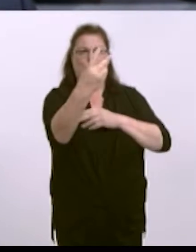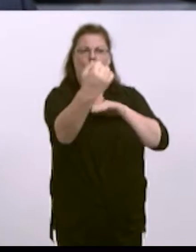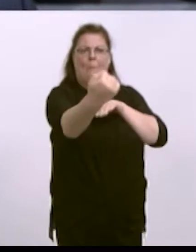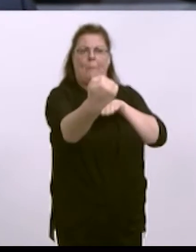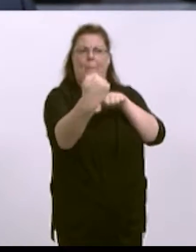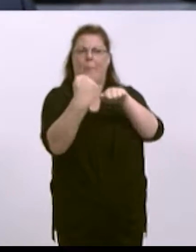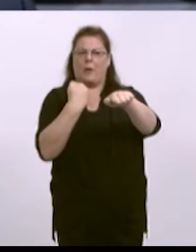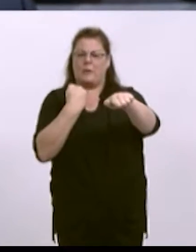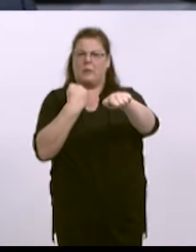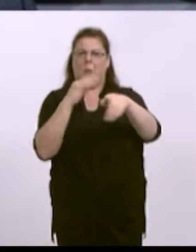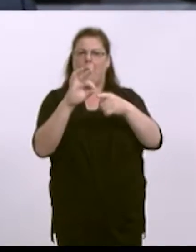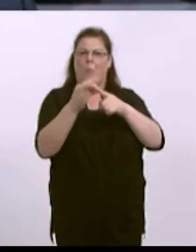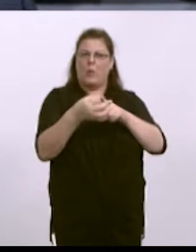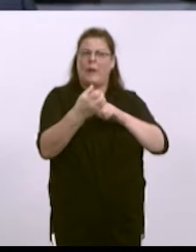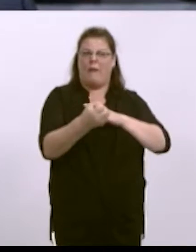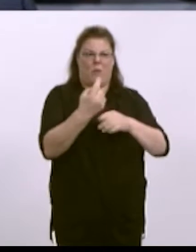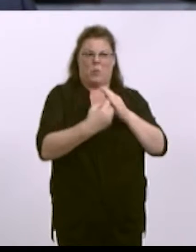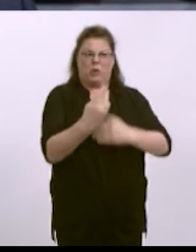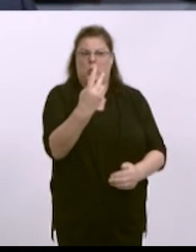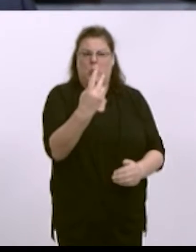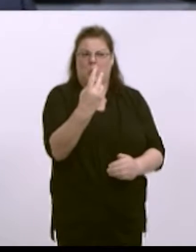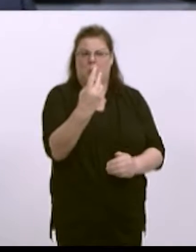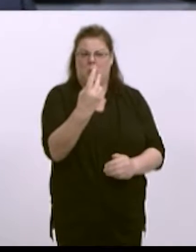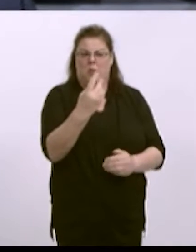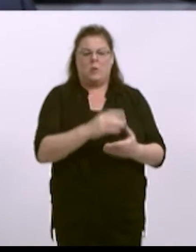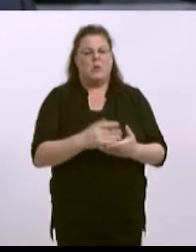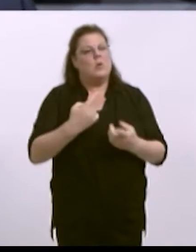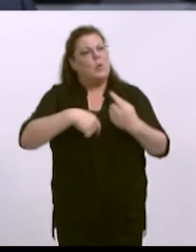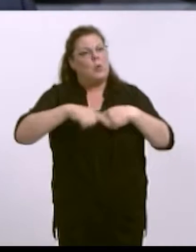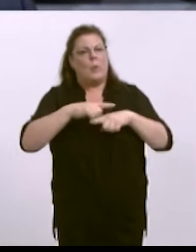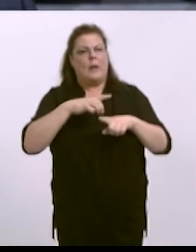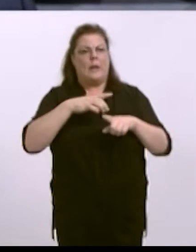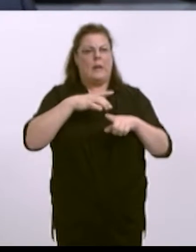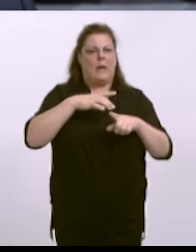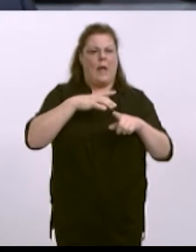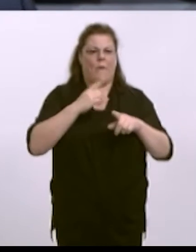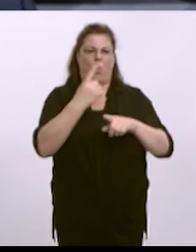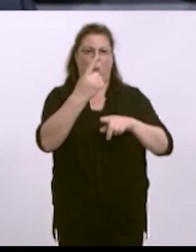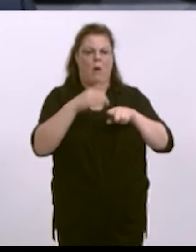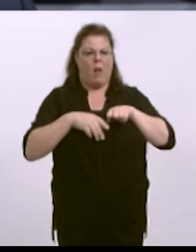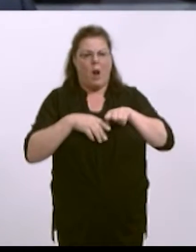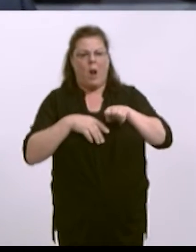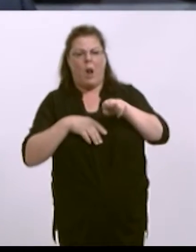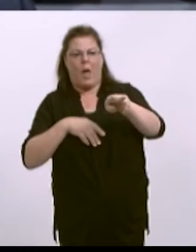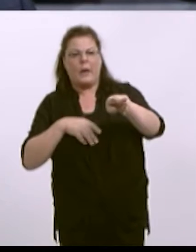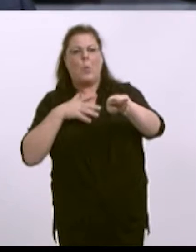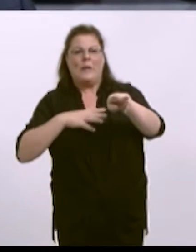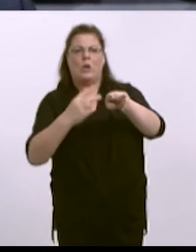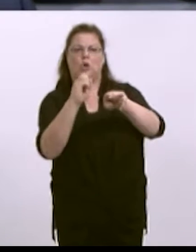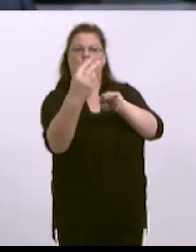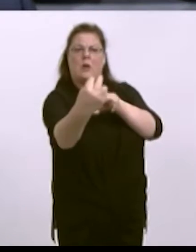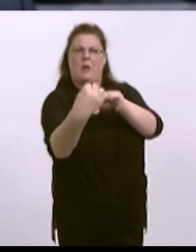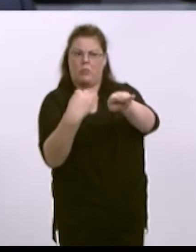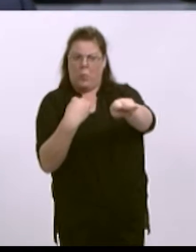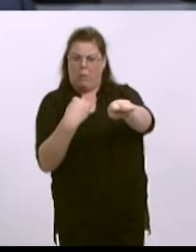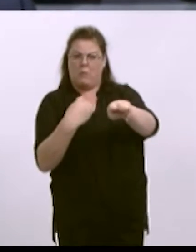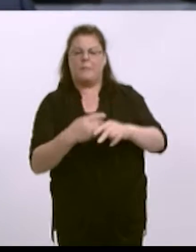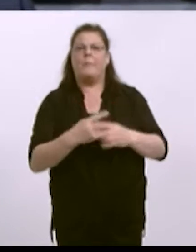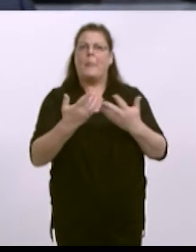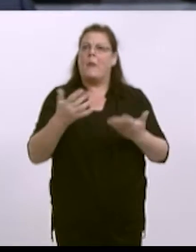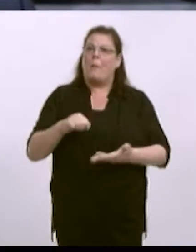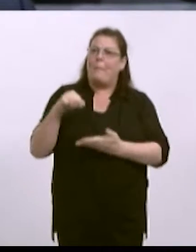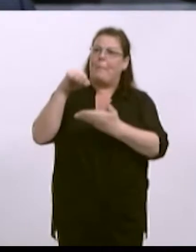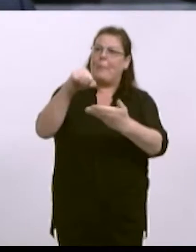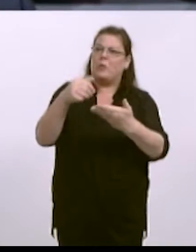that line and we need to go from a single line to a dual line. In the budget today,